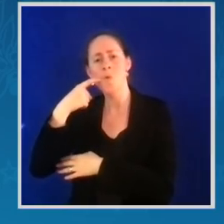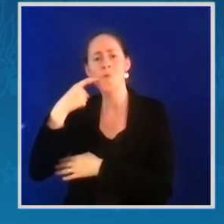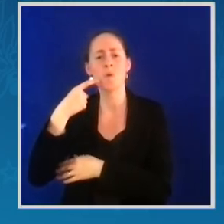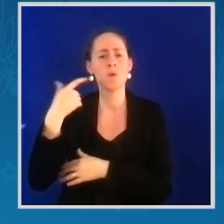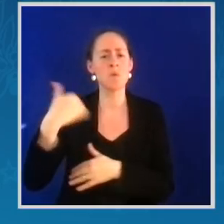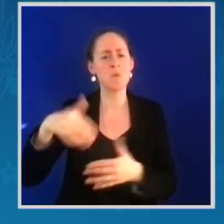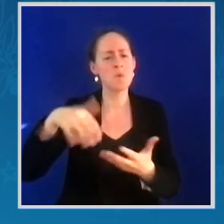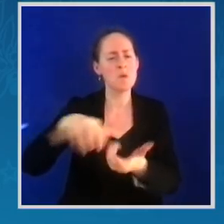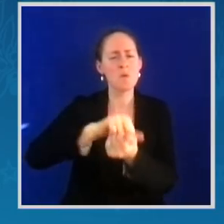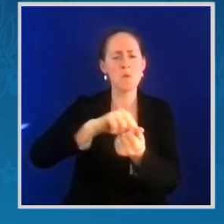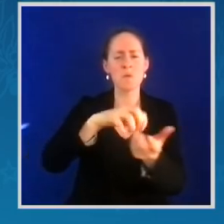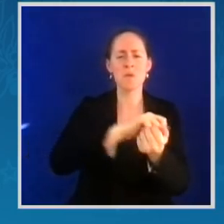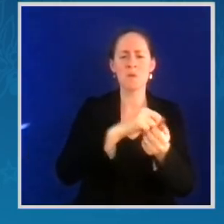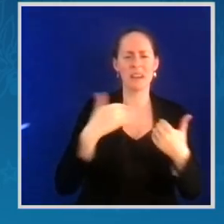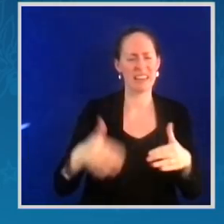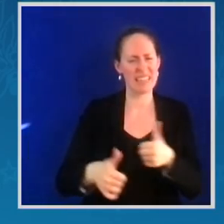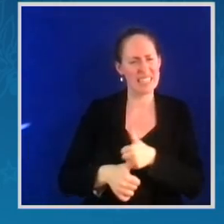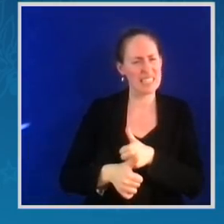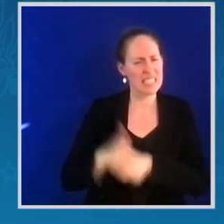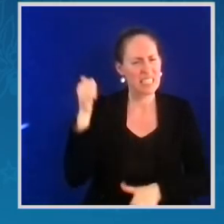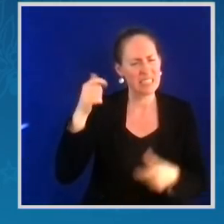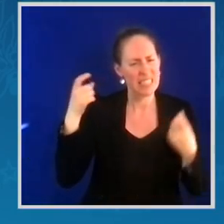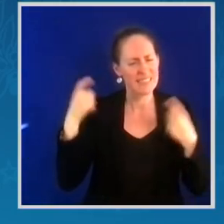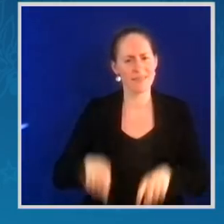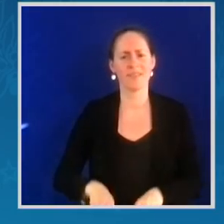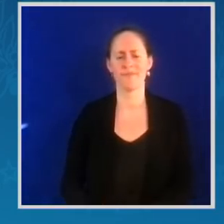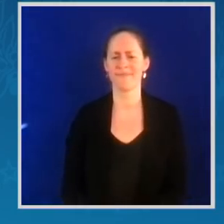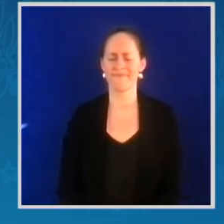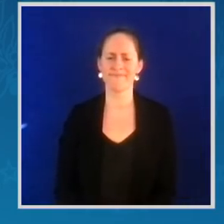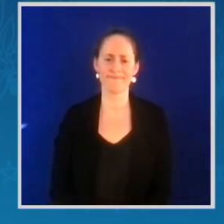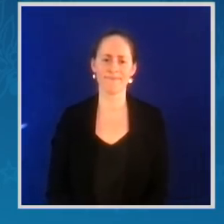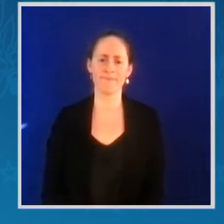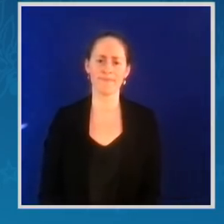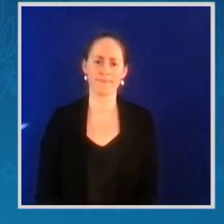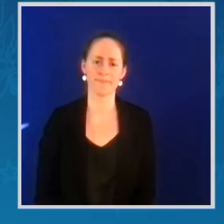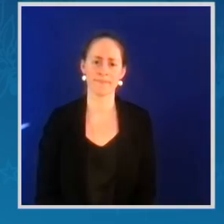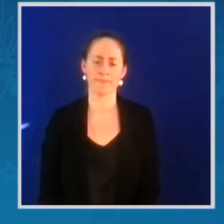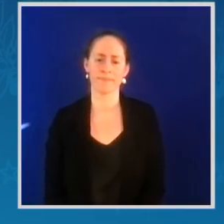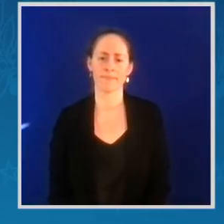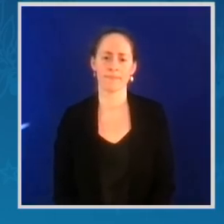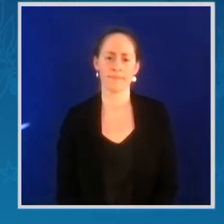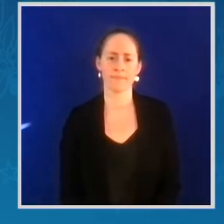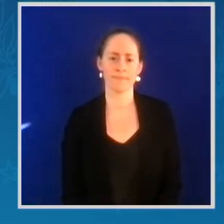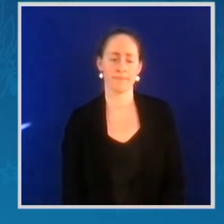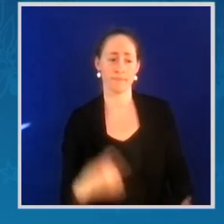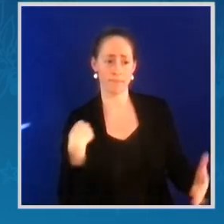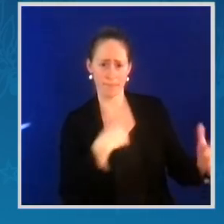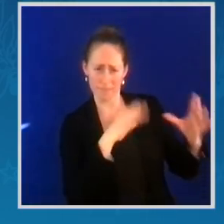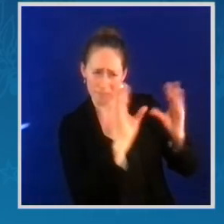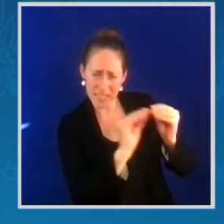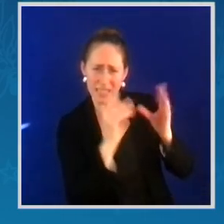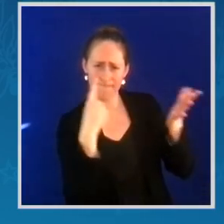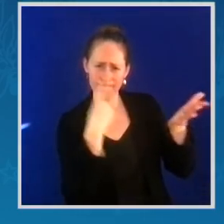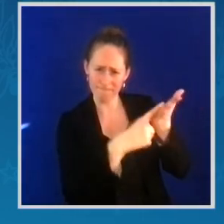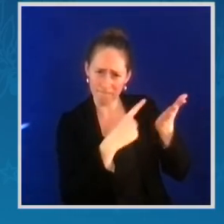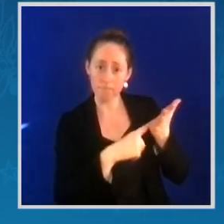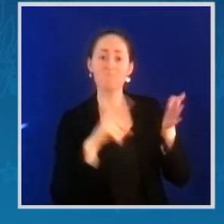We came out of our meeting today also declaring and announcing today $130 million